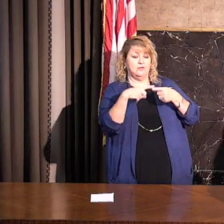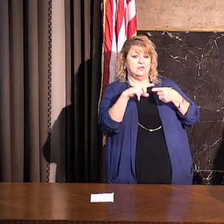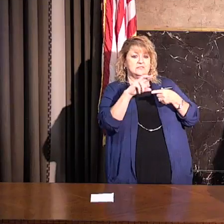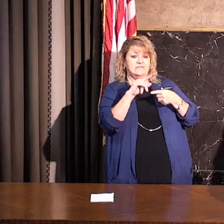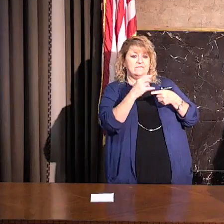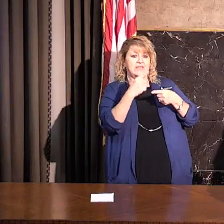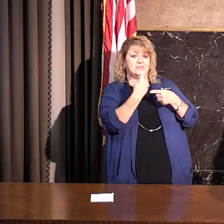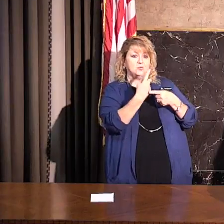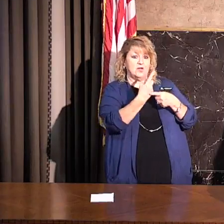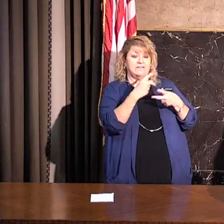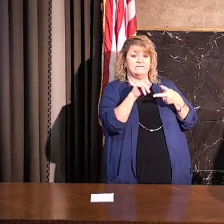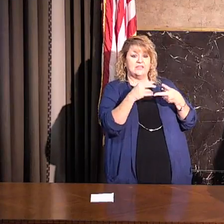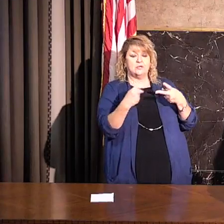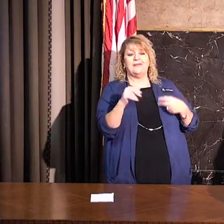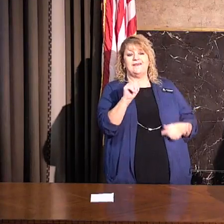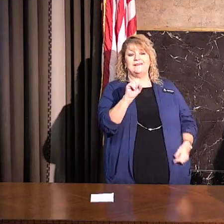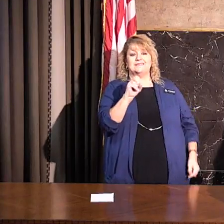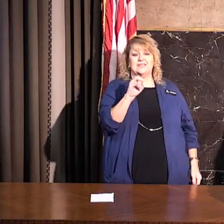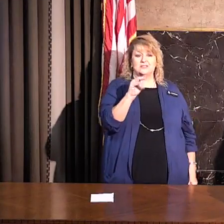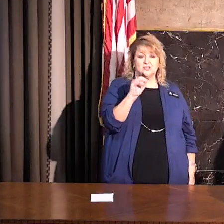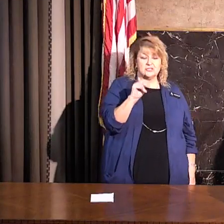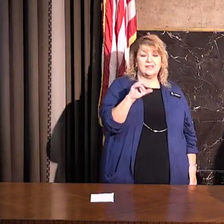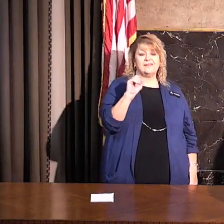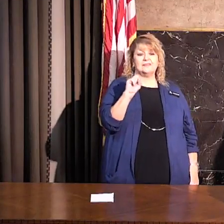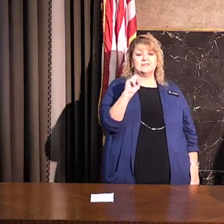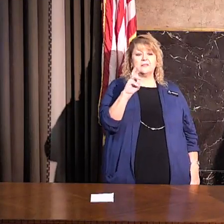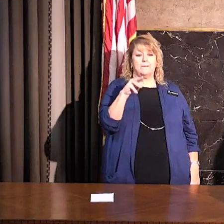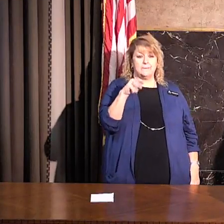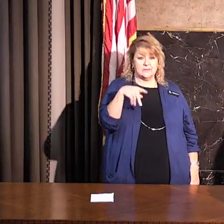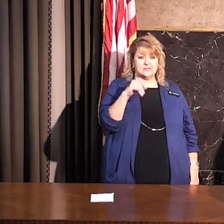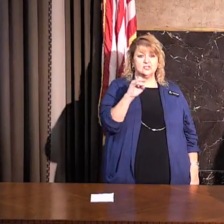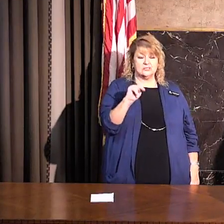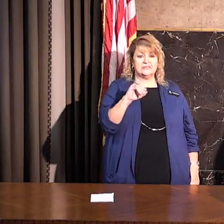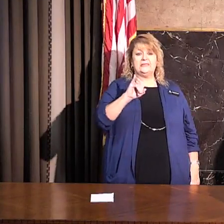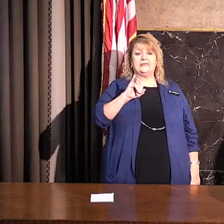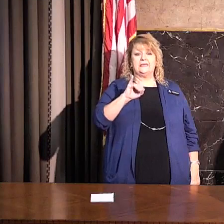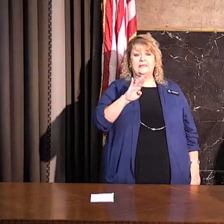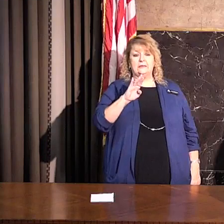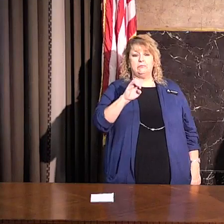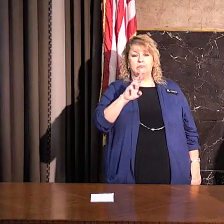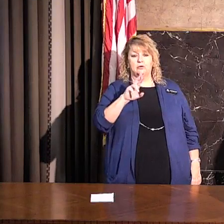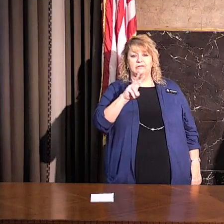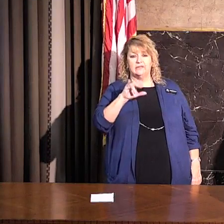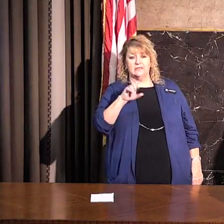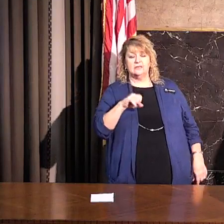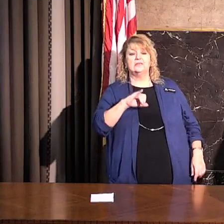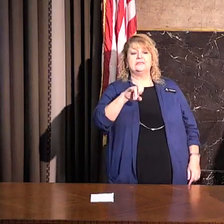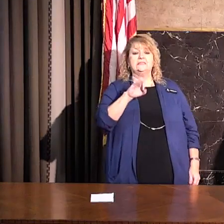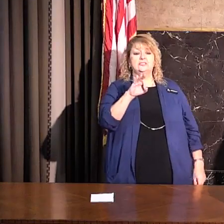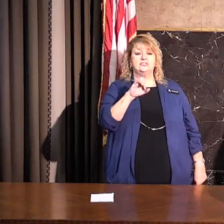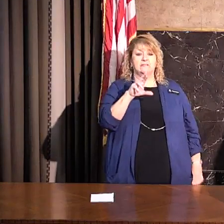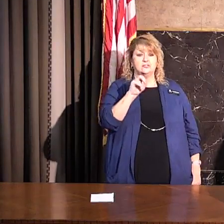parishes. uh ascension